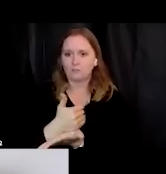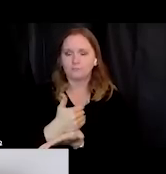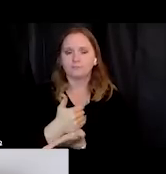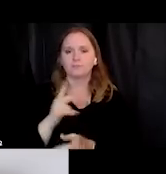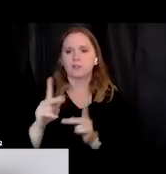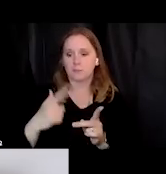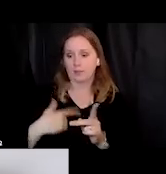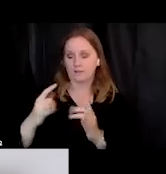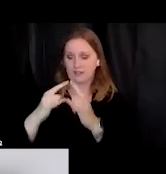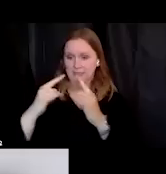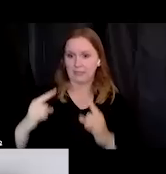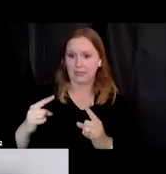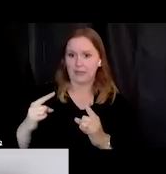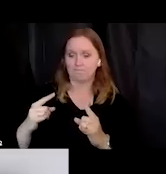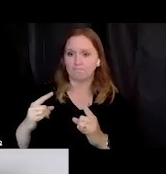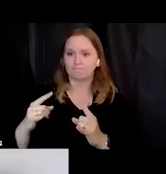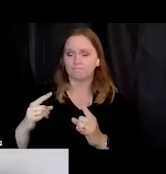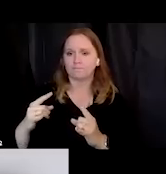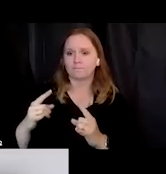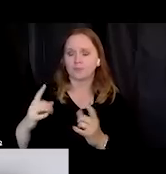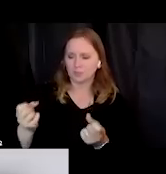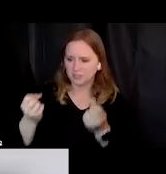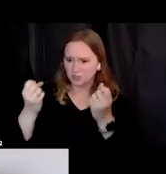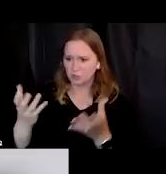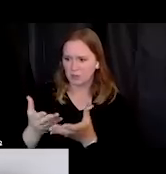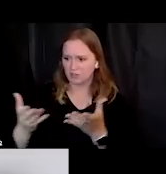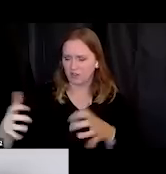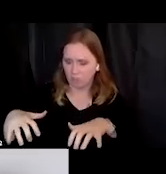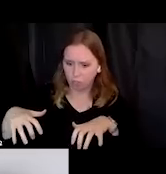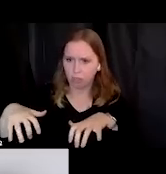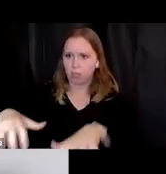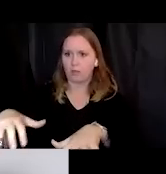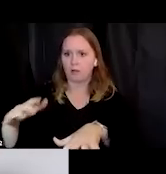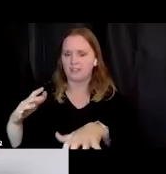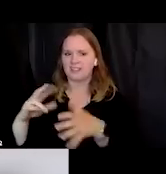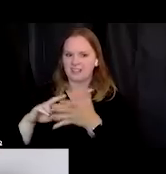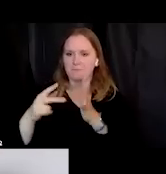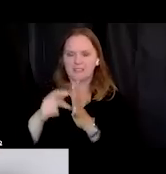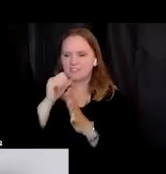or an encampment, when there's too much stuff, unfortunately that makes 'em less hidden. And then when they're less hidden, they're more likely